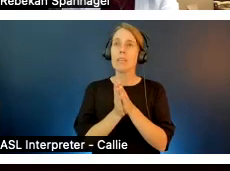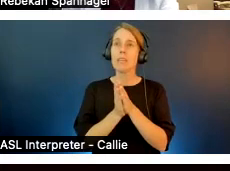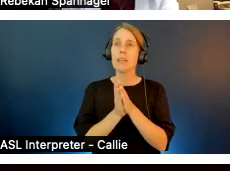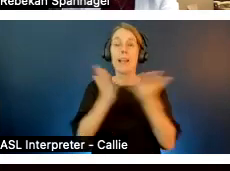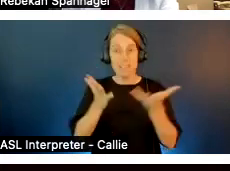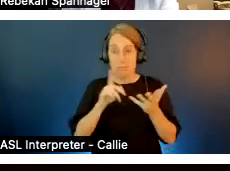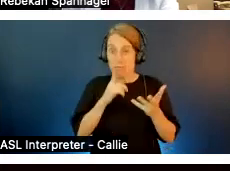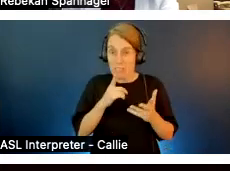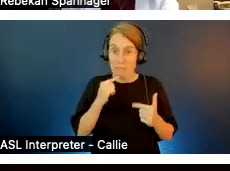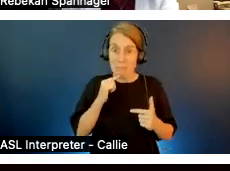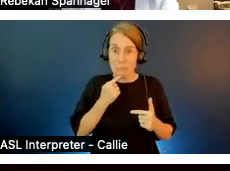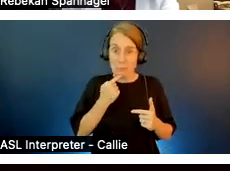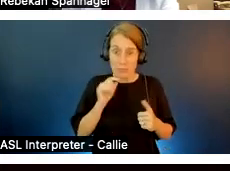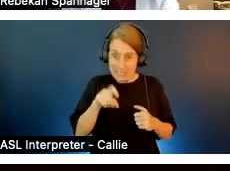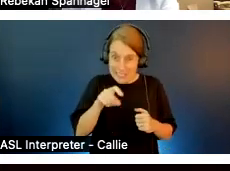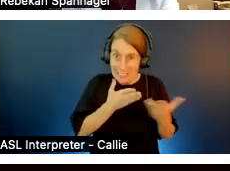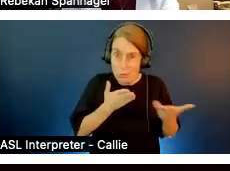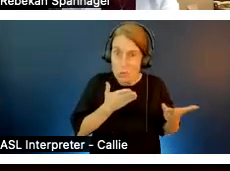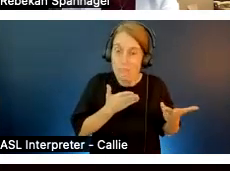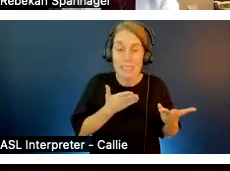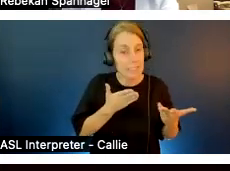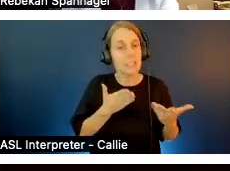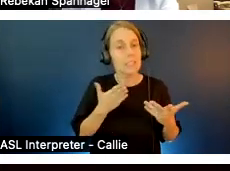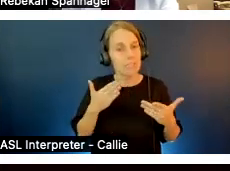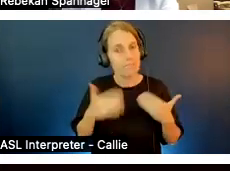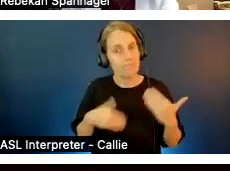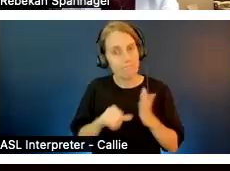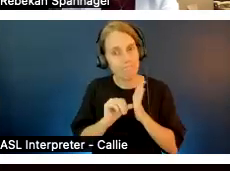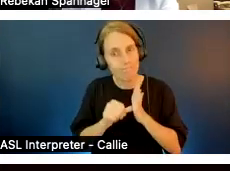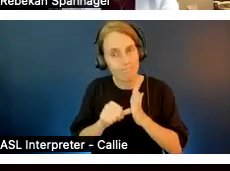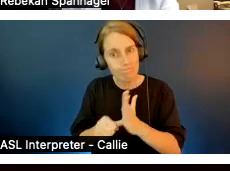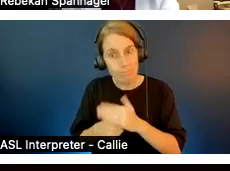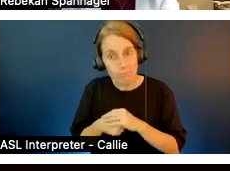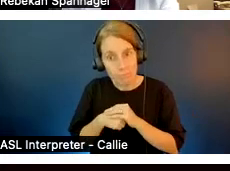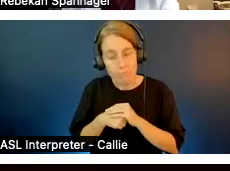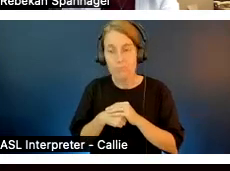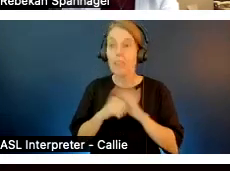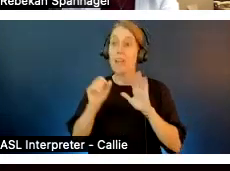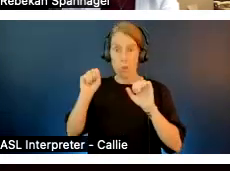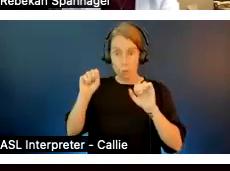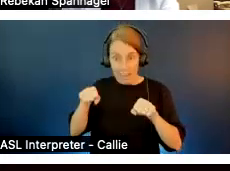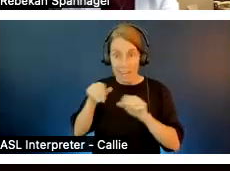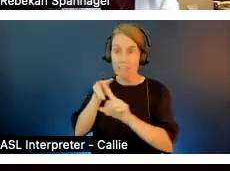want to push and you can file a fair hearing or you can you can go through a grievance process